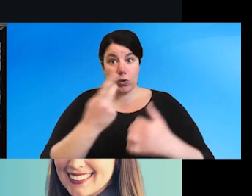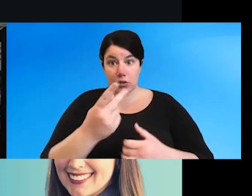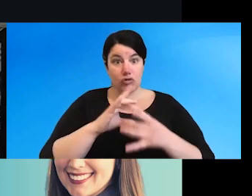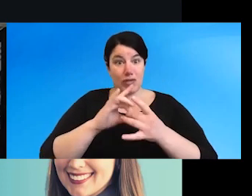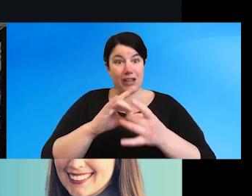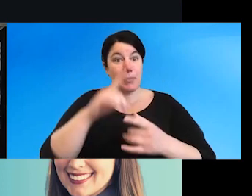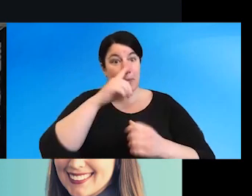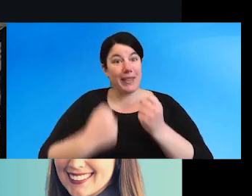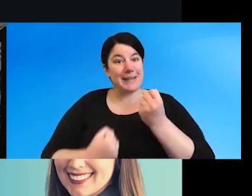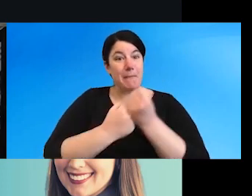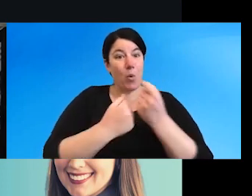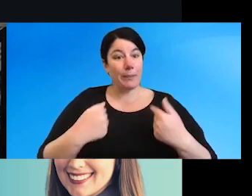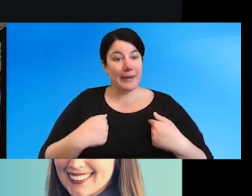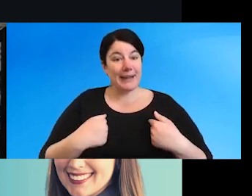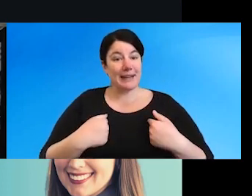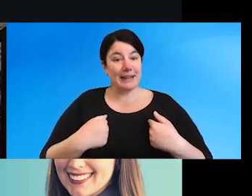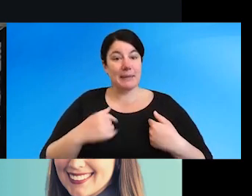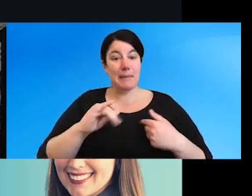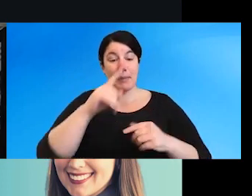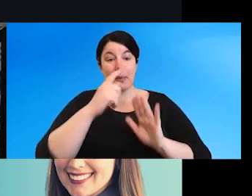May be with your donors, you may